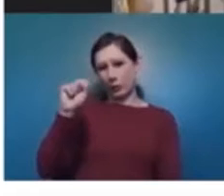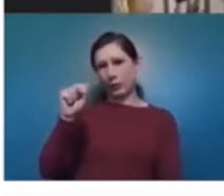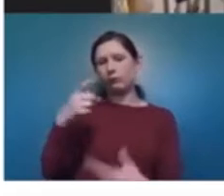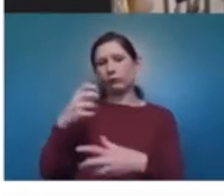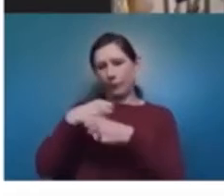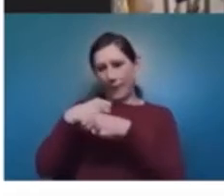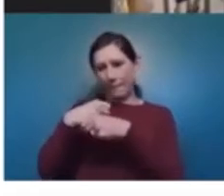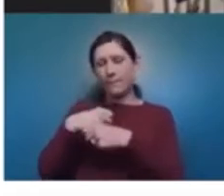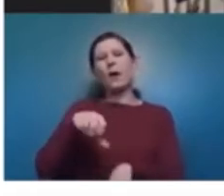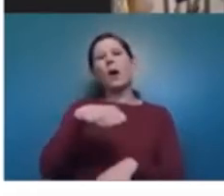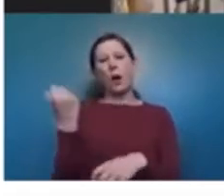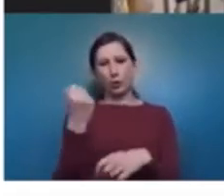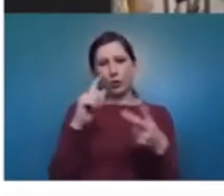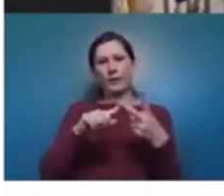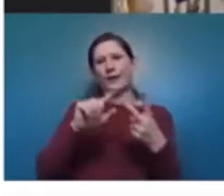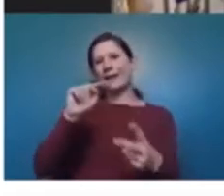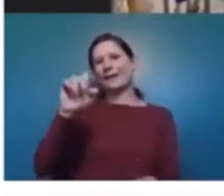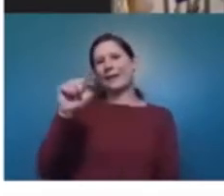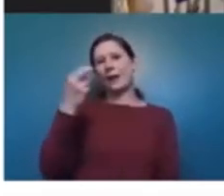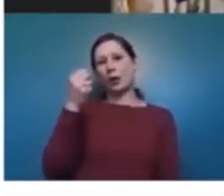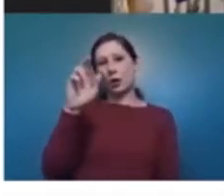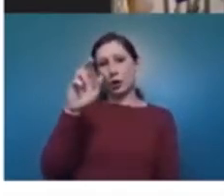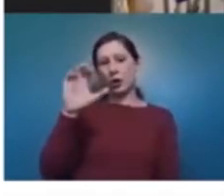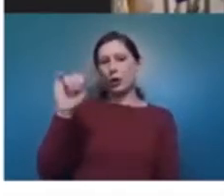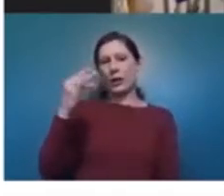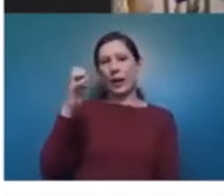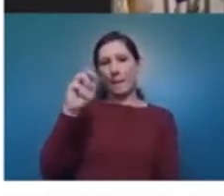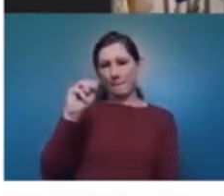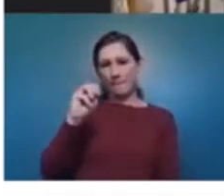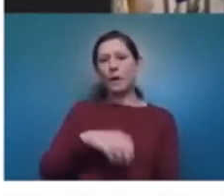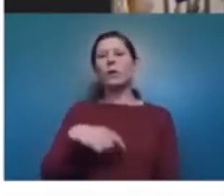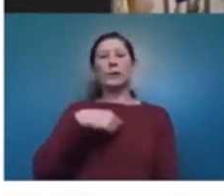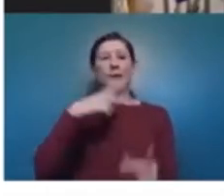artwork is by Tielere Cheatem. We see a elderly man draped in a